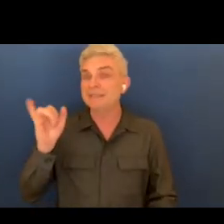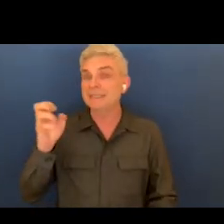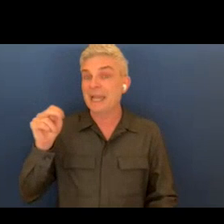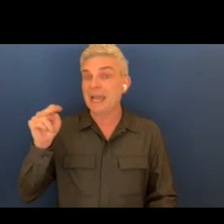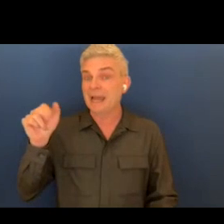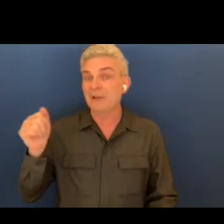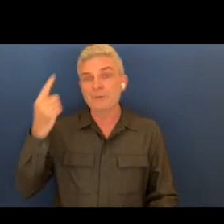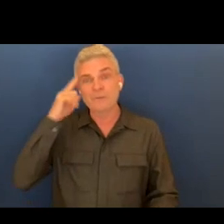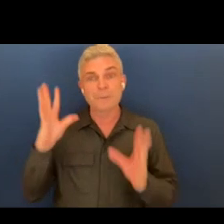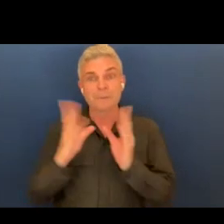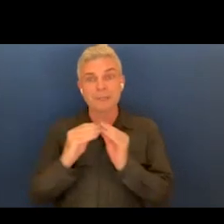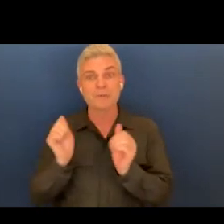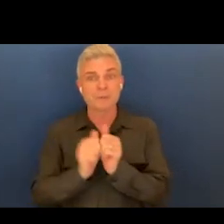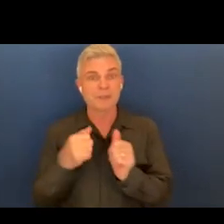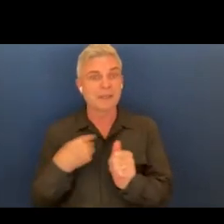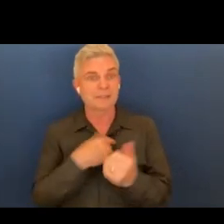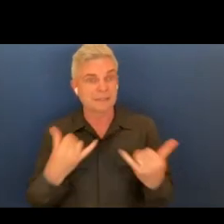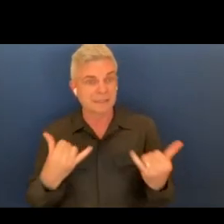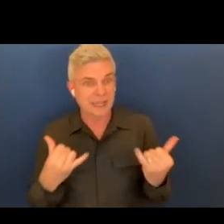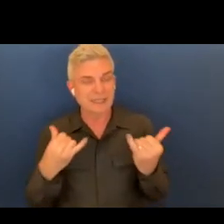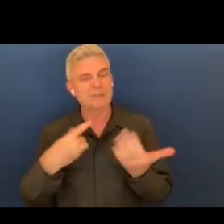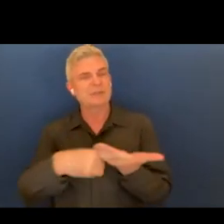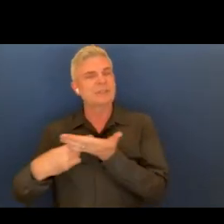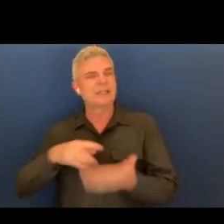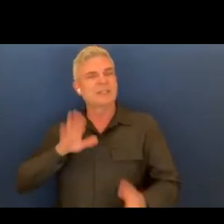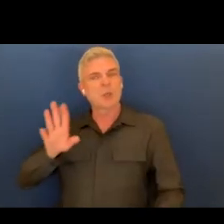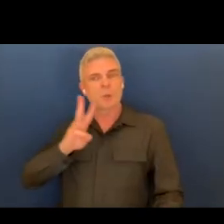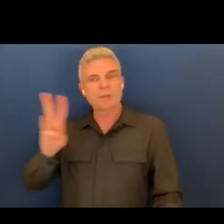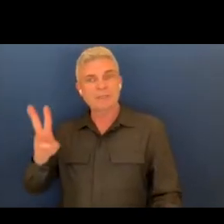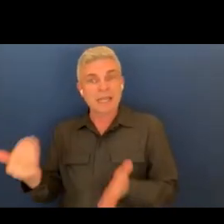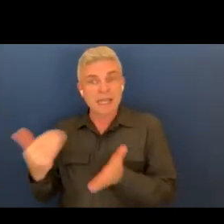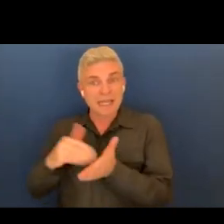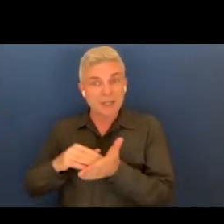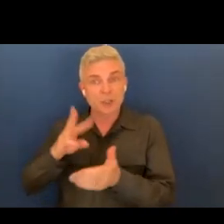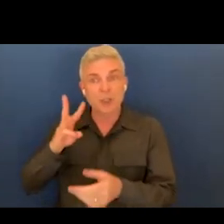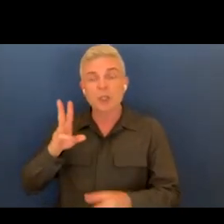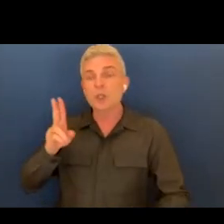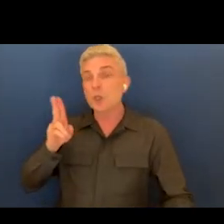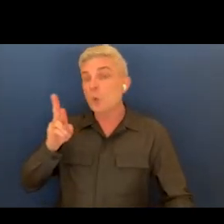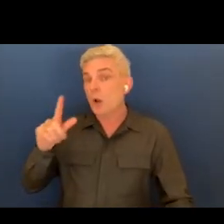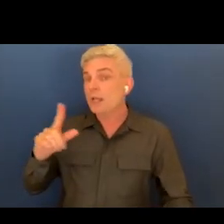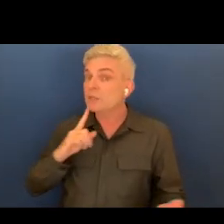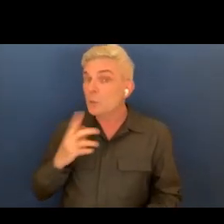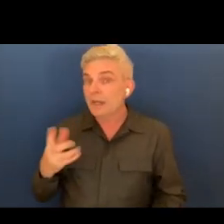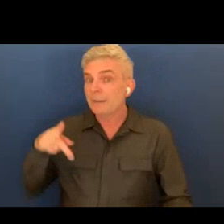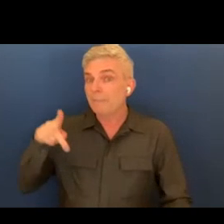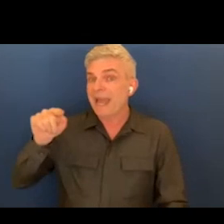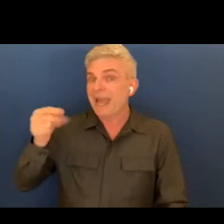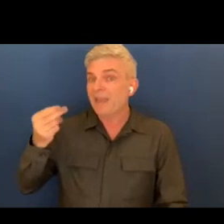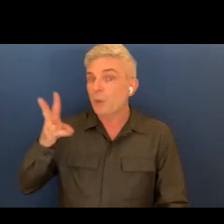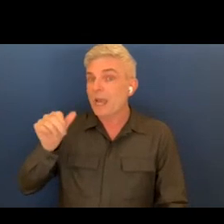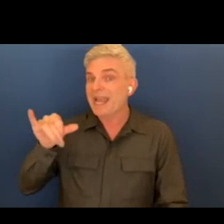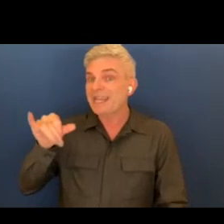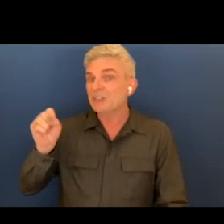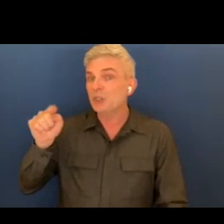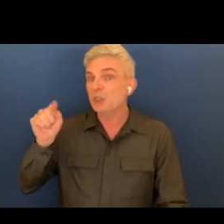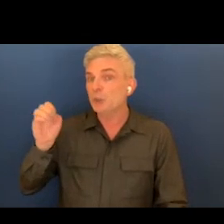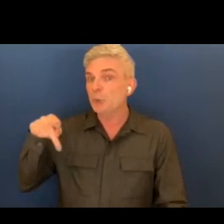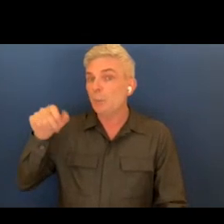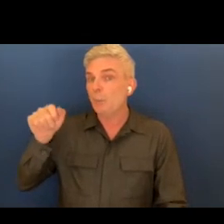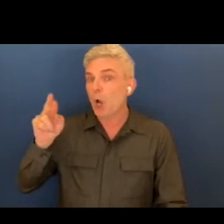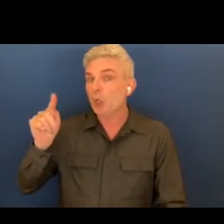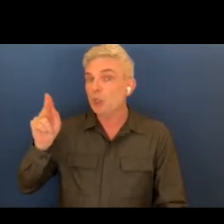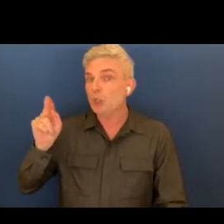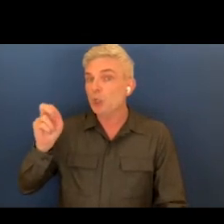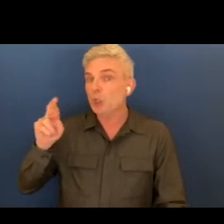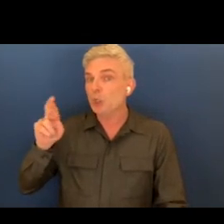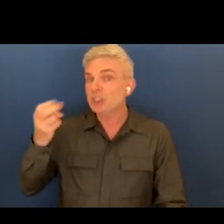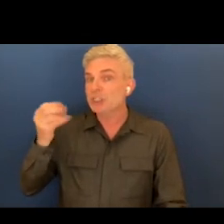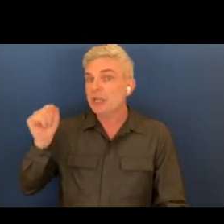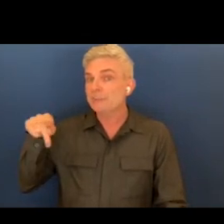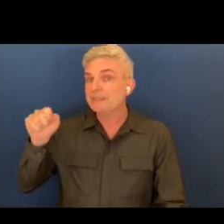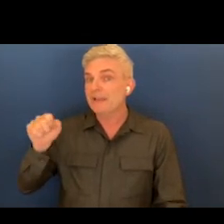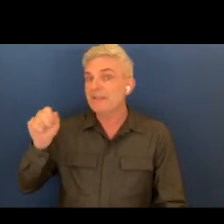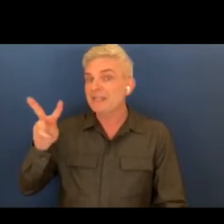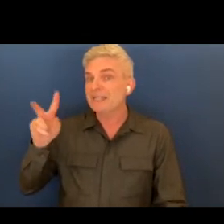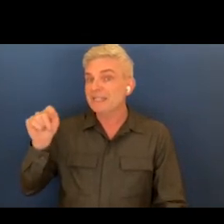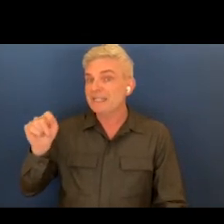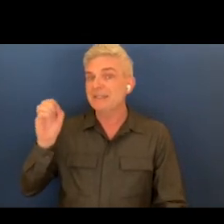meeting with us today to discuss their website. Again, the url is pathwaystopartnershipsvt.org.